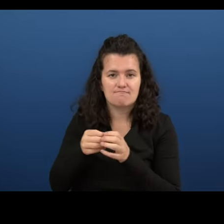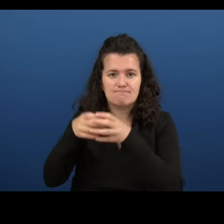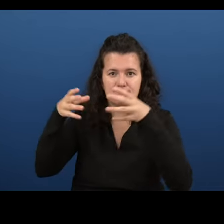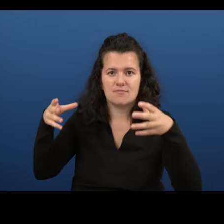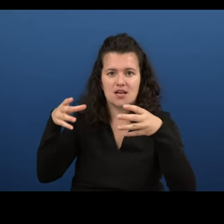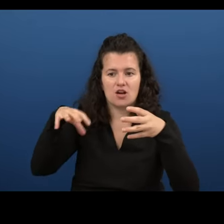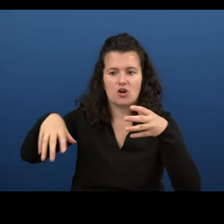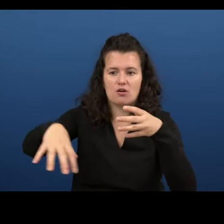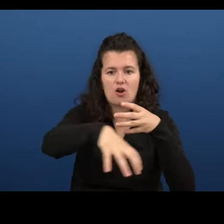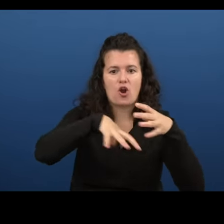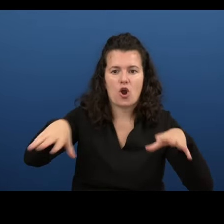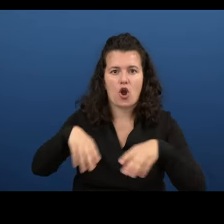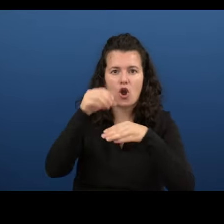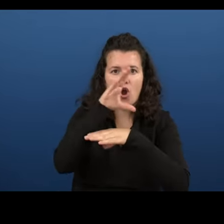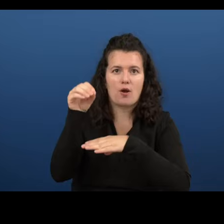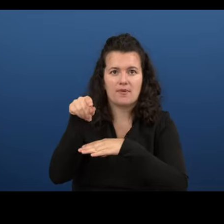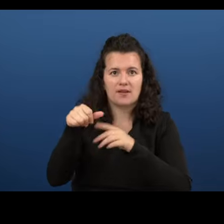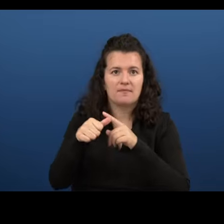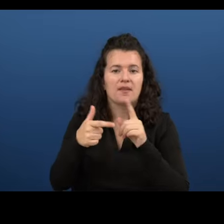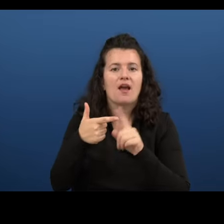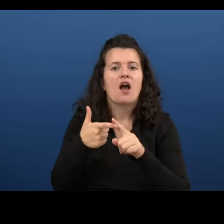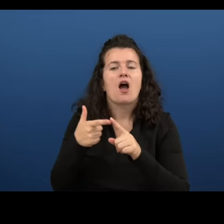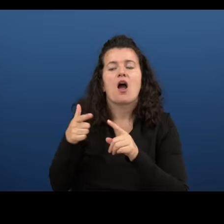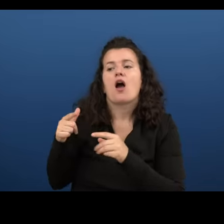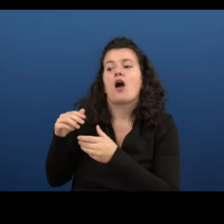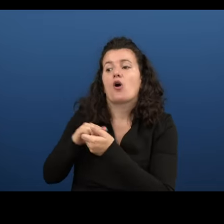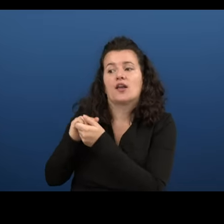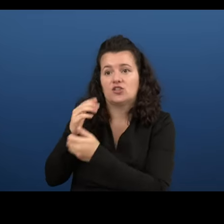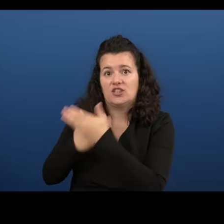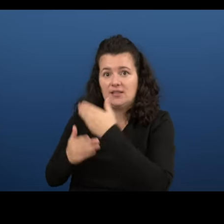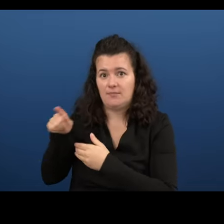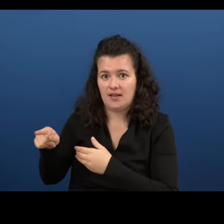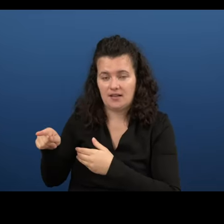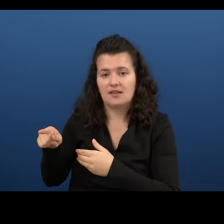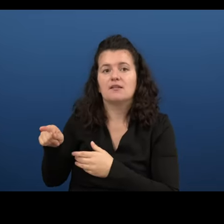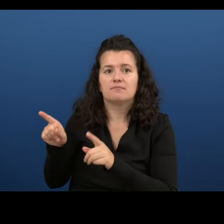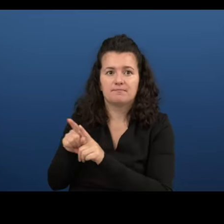bit more even 21% and NGOs are 31% so NGOs op eds.